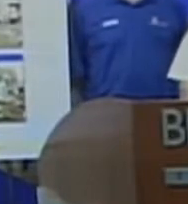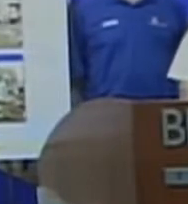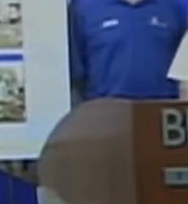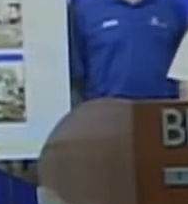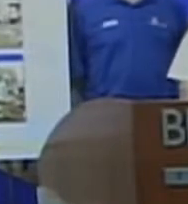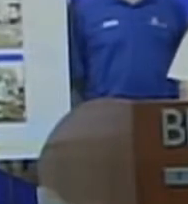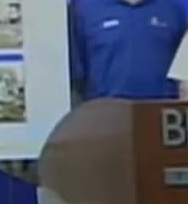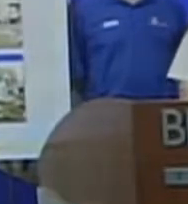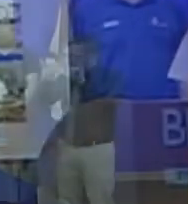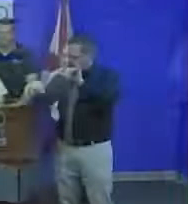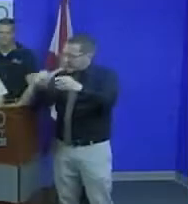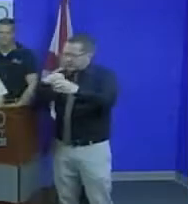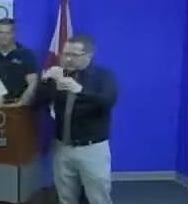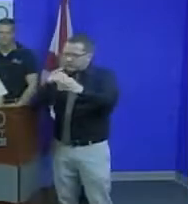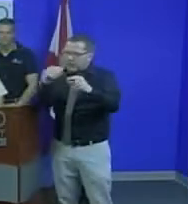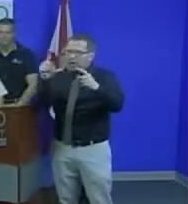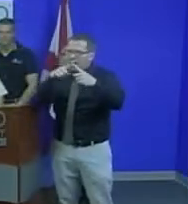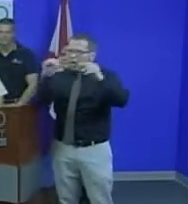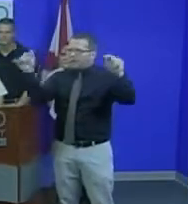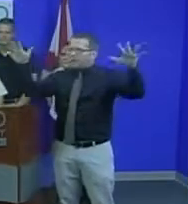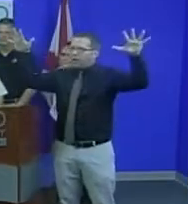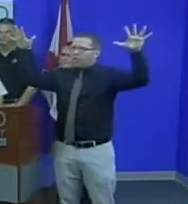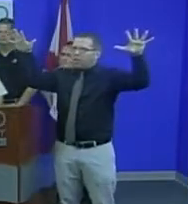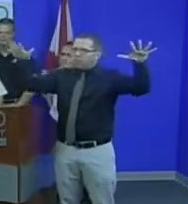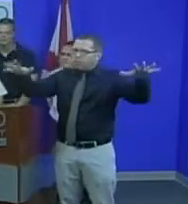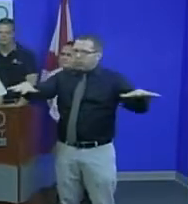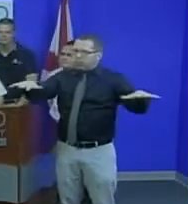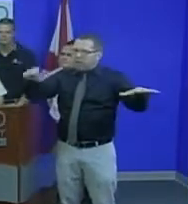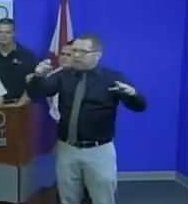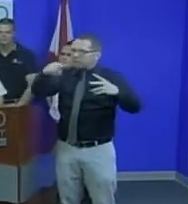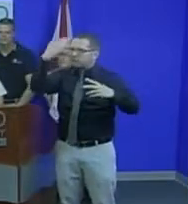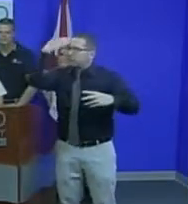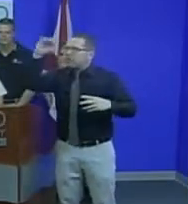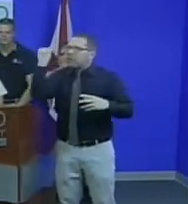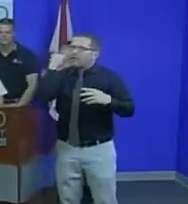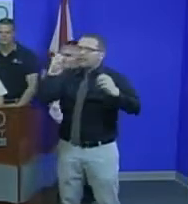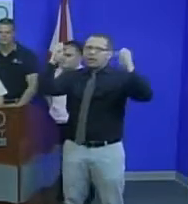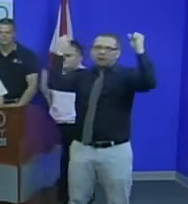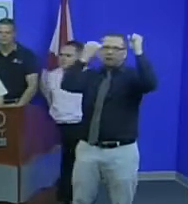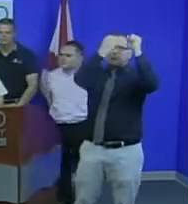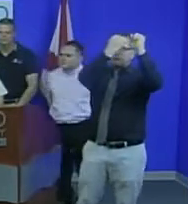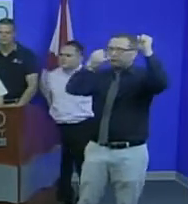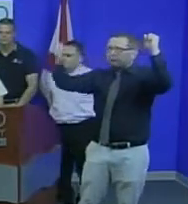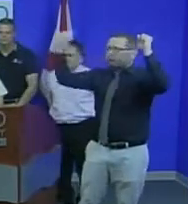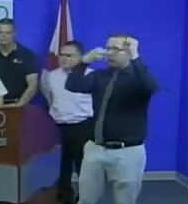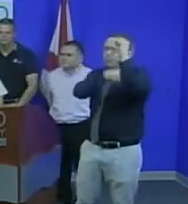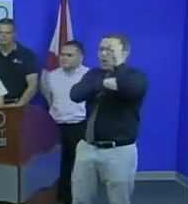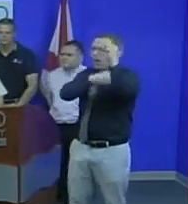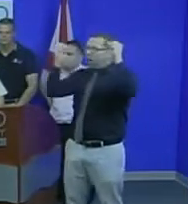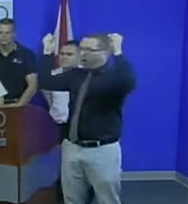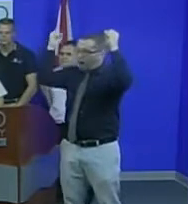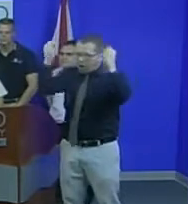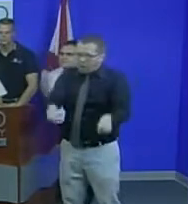WATER ARE BOTH DANGEROUS TO YOUR HEALTH AND LIFE SAFETY. POWER LINES CAN GO DOWN, THEY